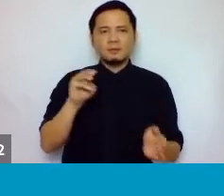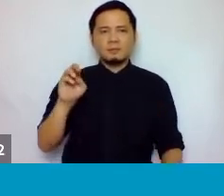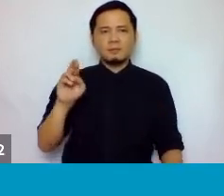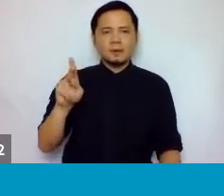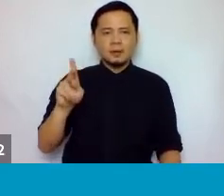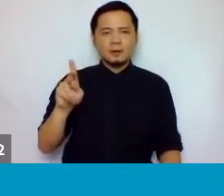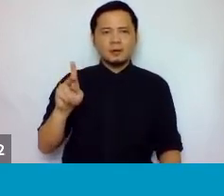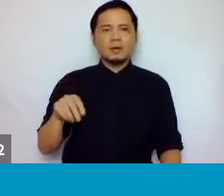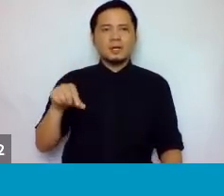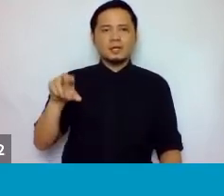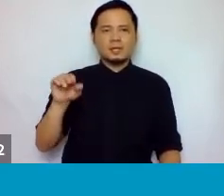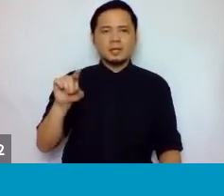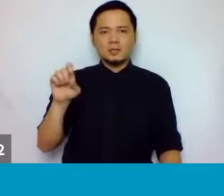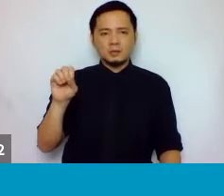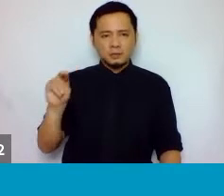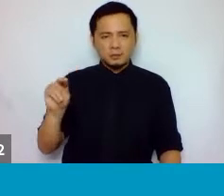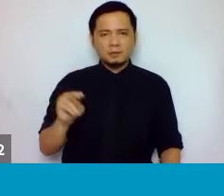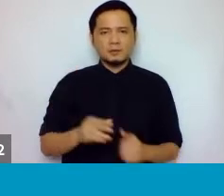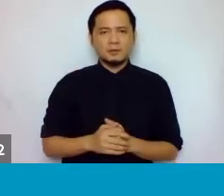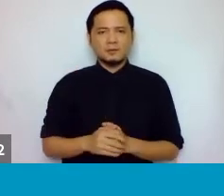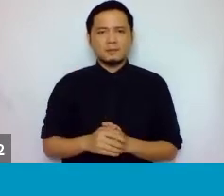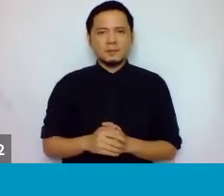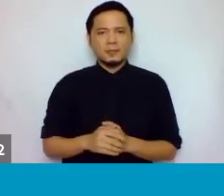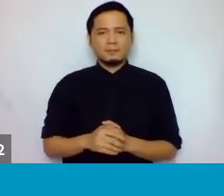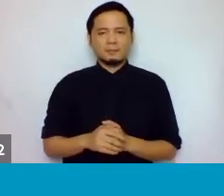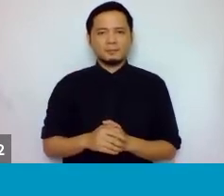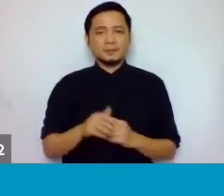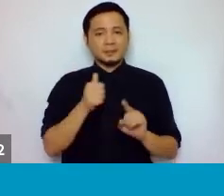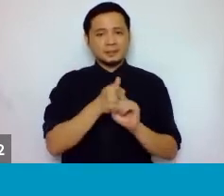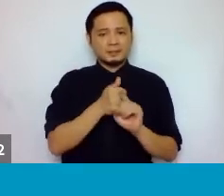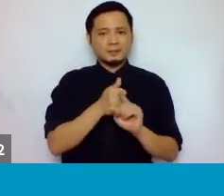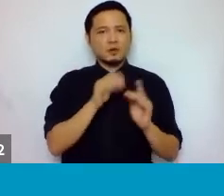Doc Macky is our focal point in UNICEF.